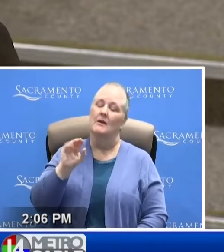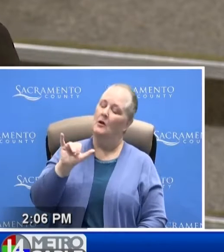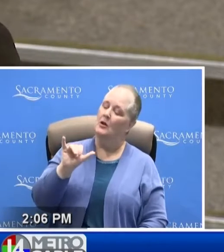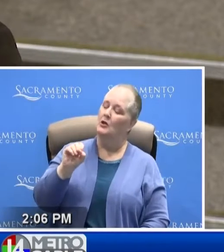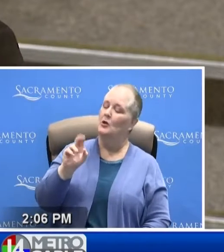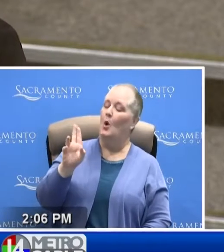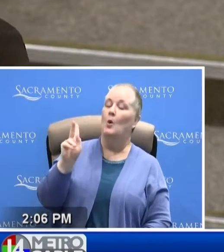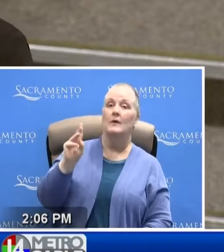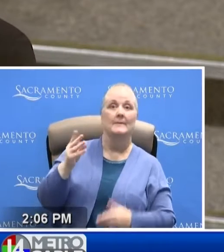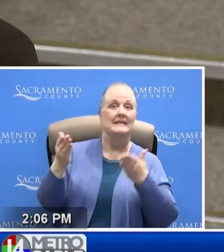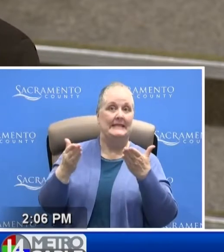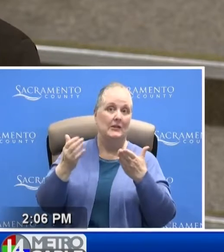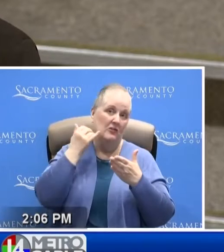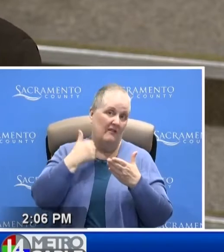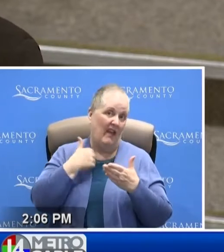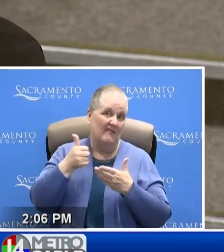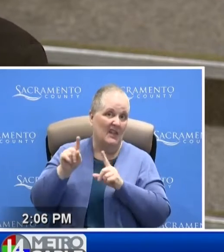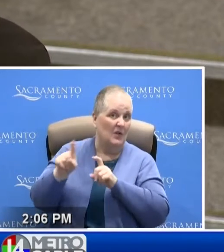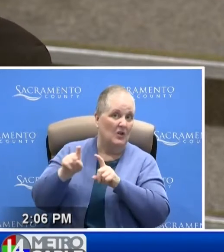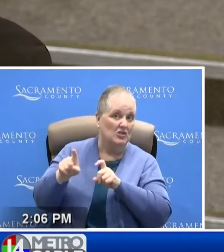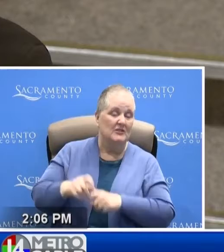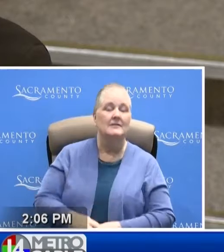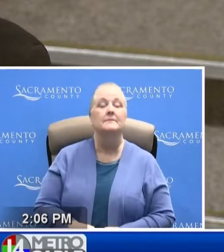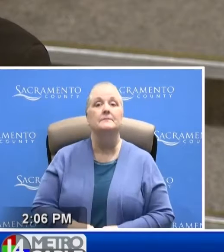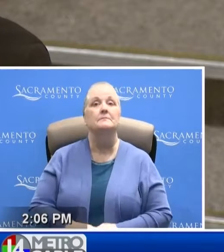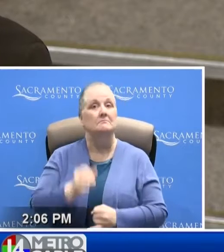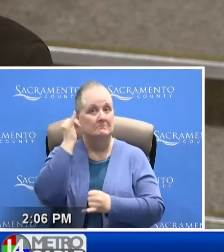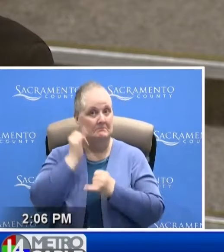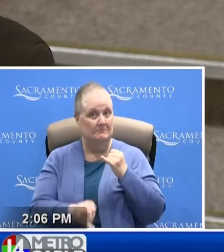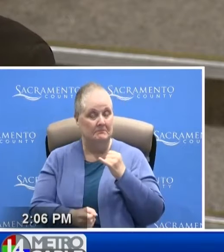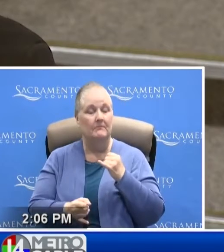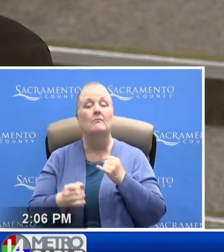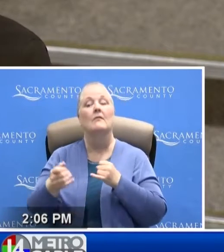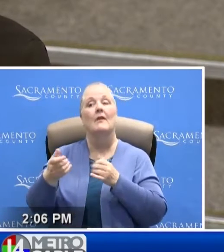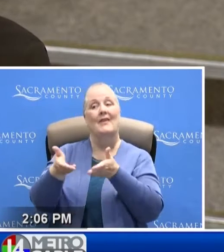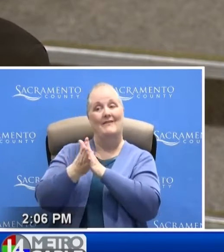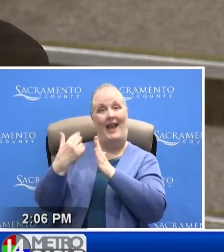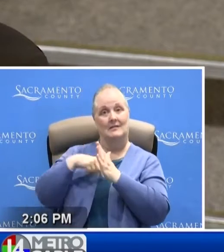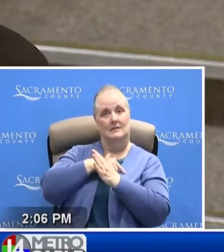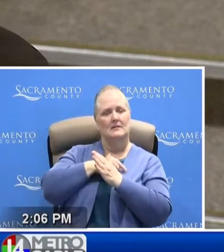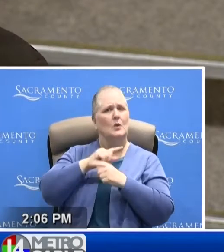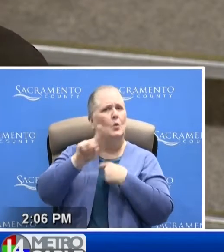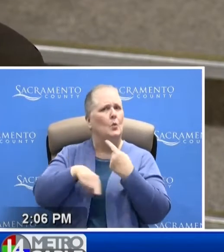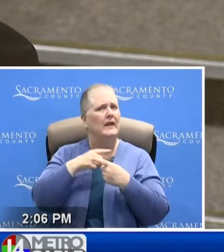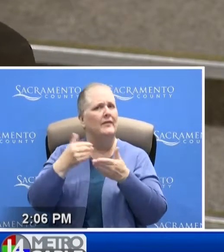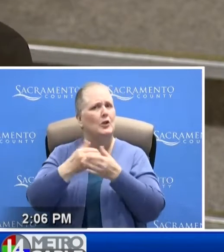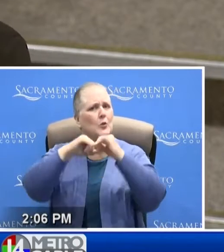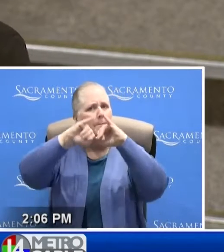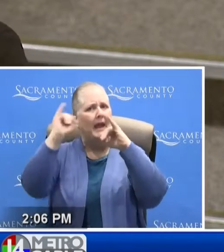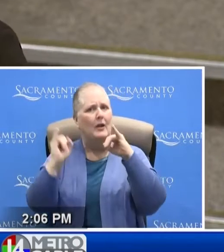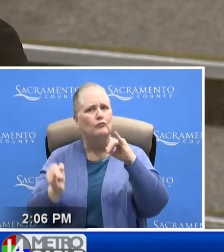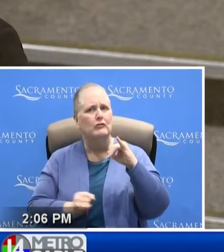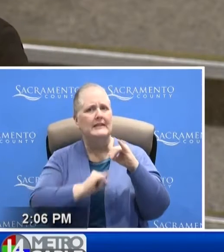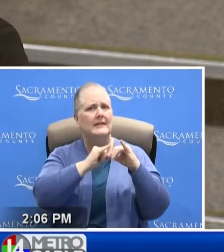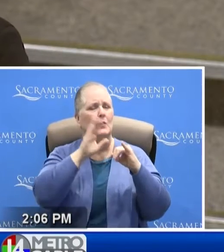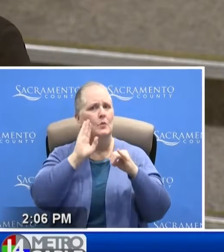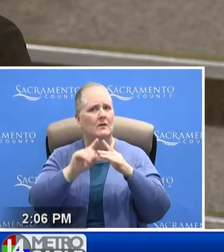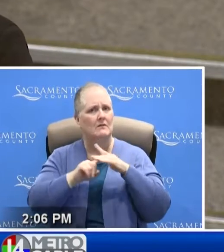these adjustments. Finally, we have been asked when these new boundaries will take effect and how we will notify the public.